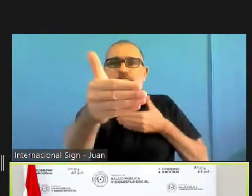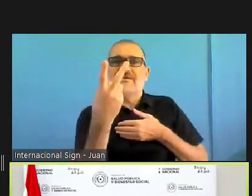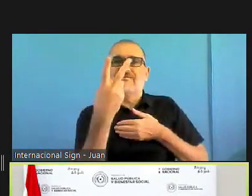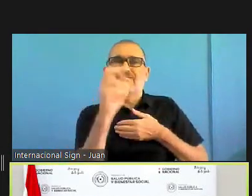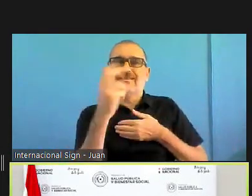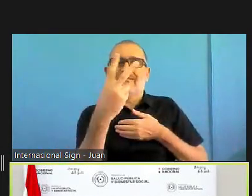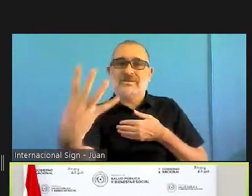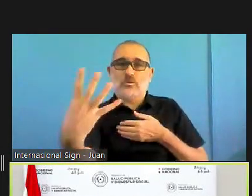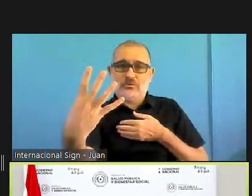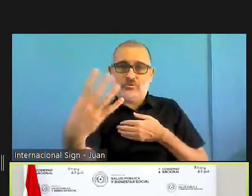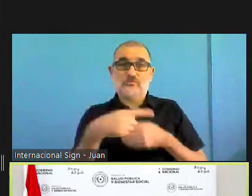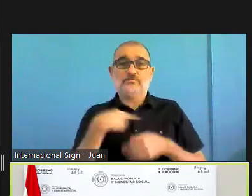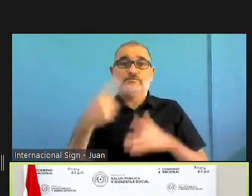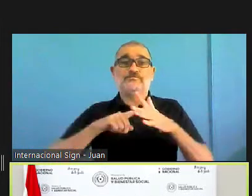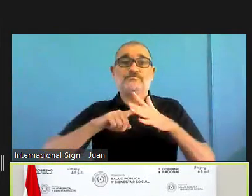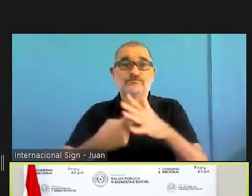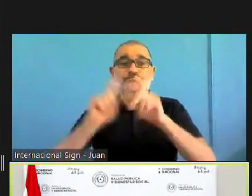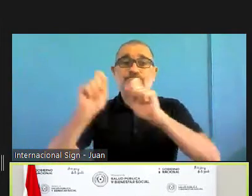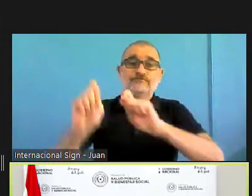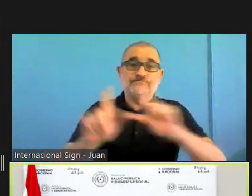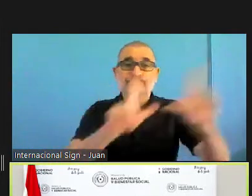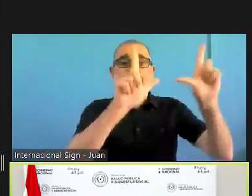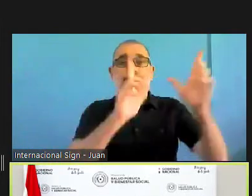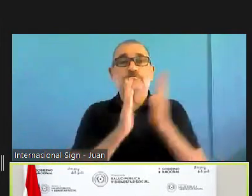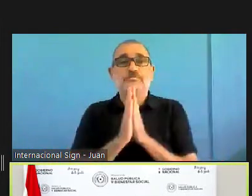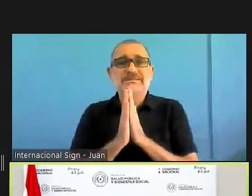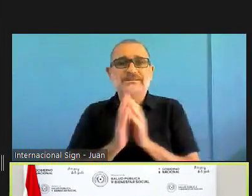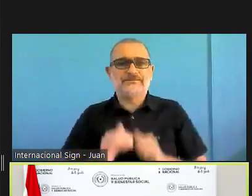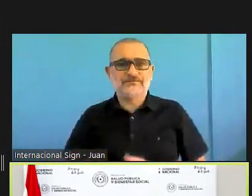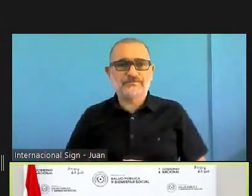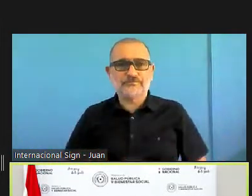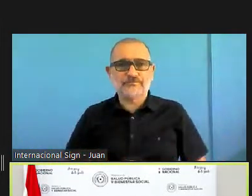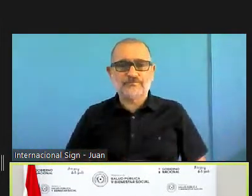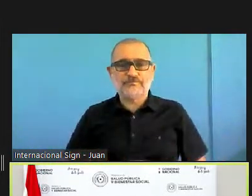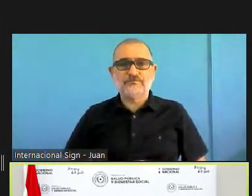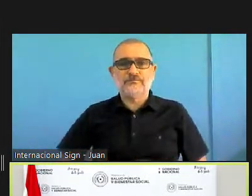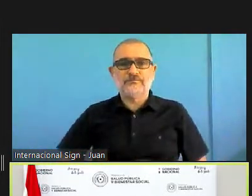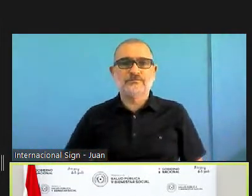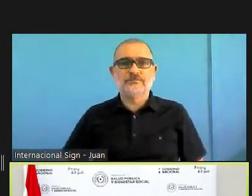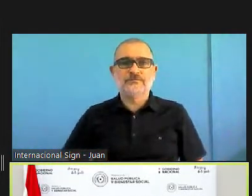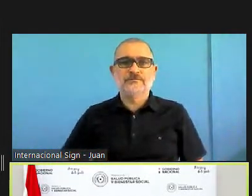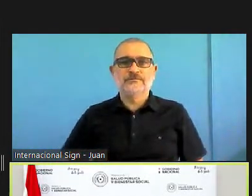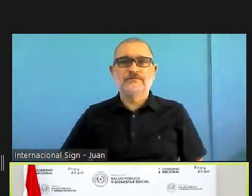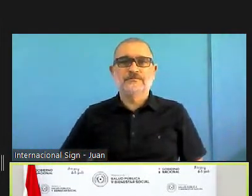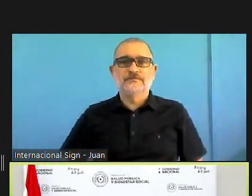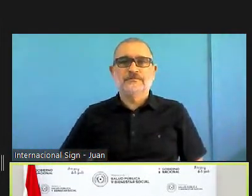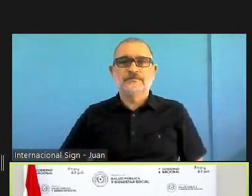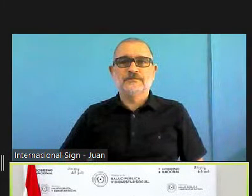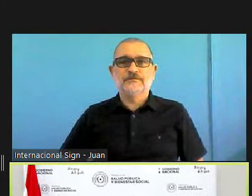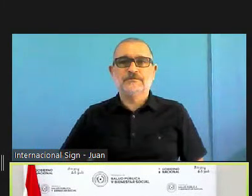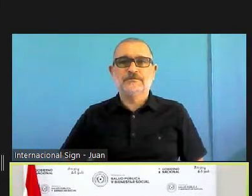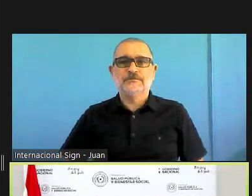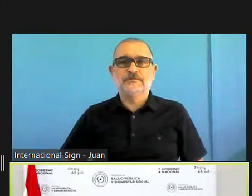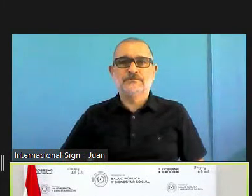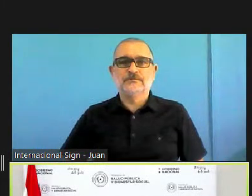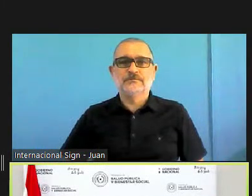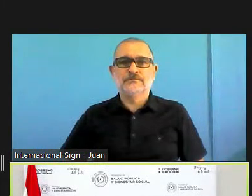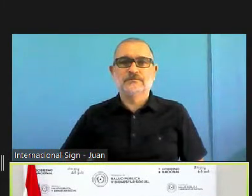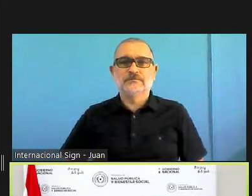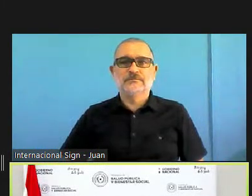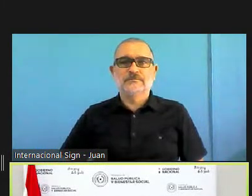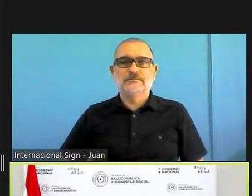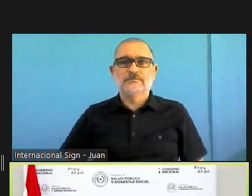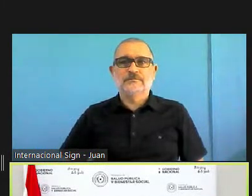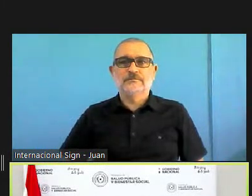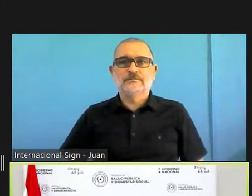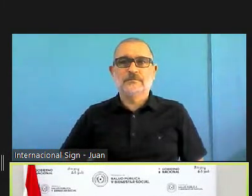We began in to 15 2015 this chronic care model in